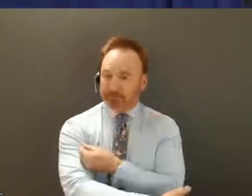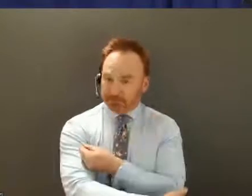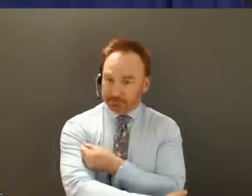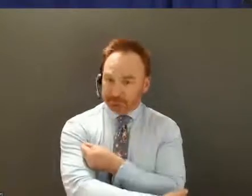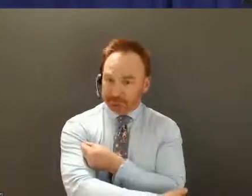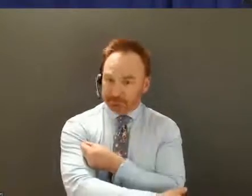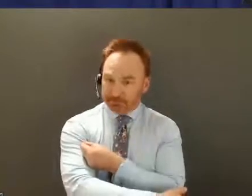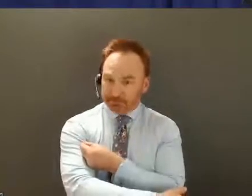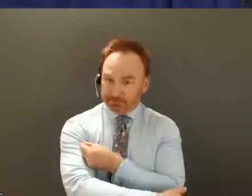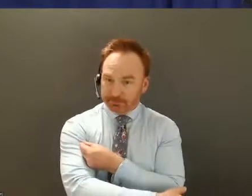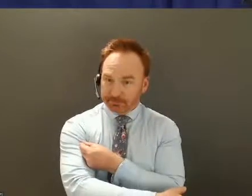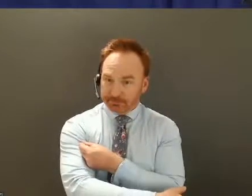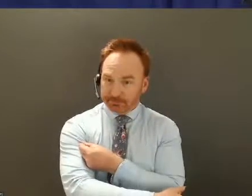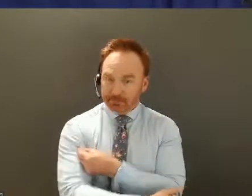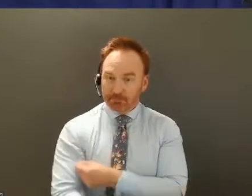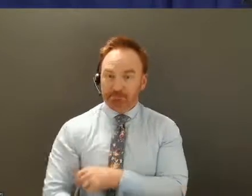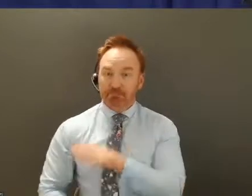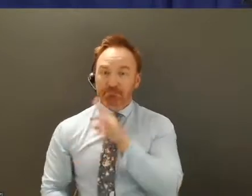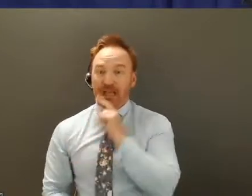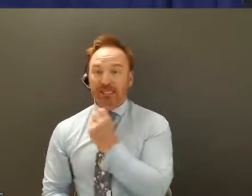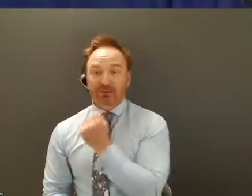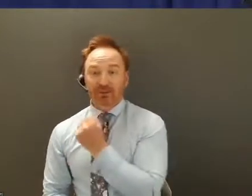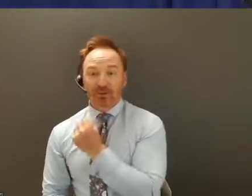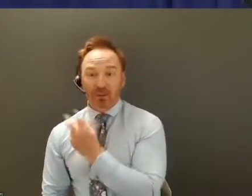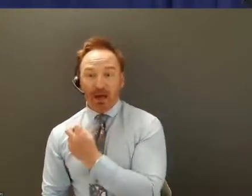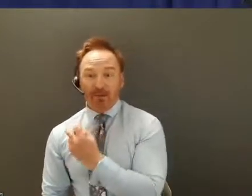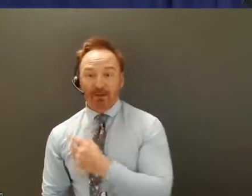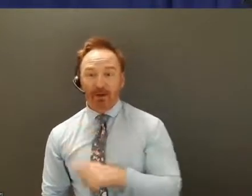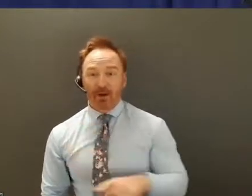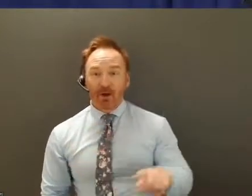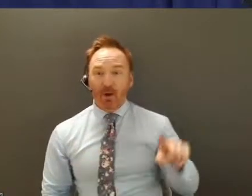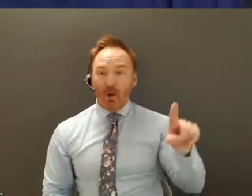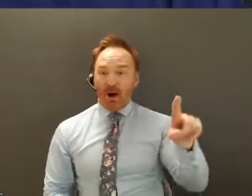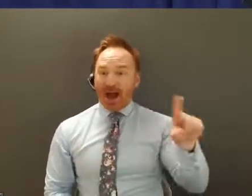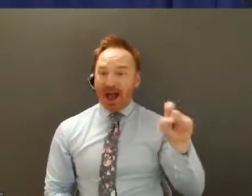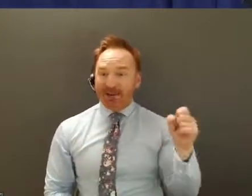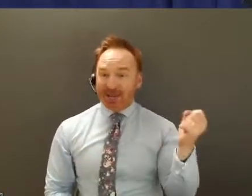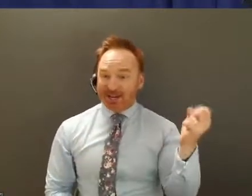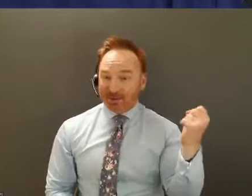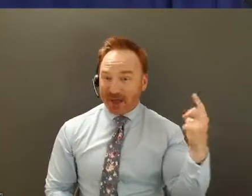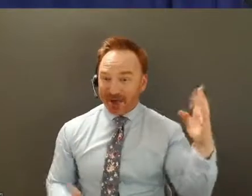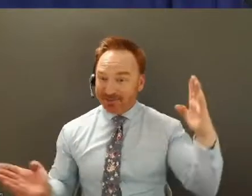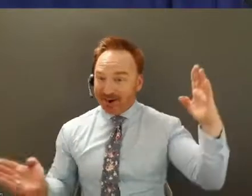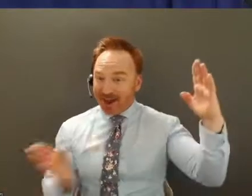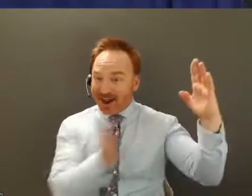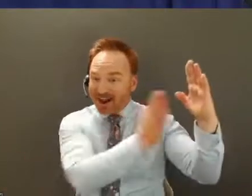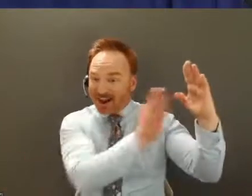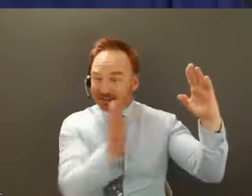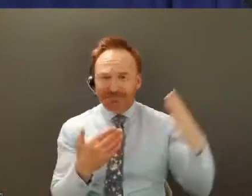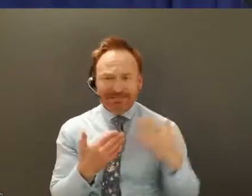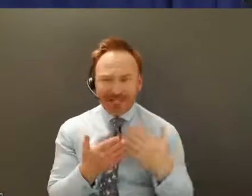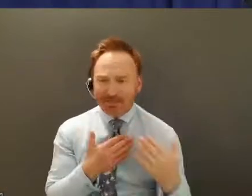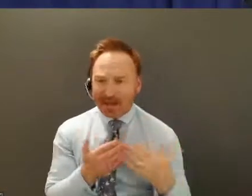a great place to connect with people and support local farmers and artisans.